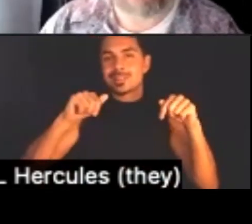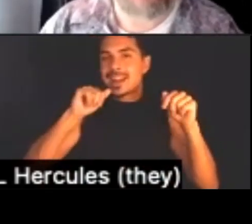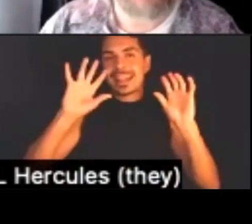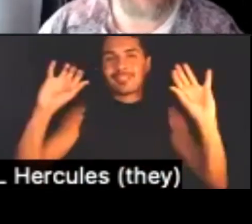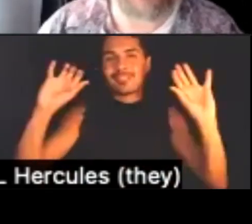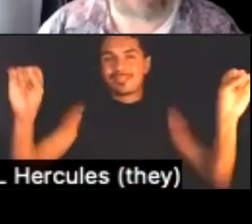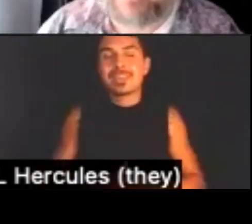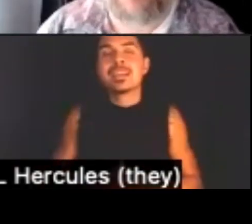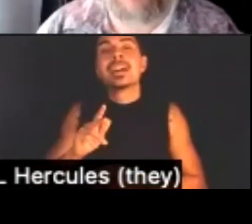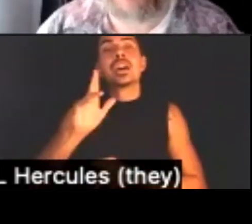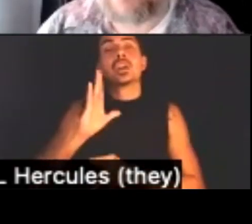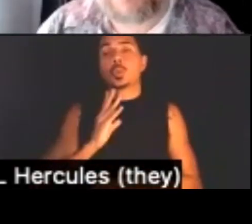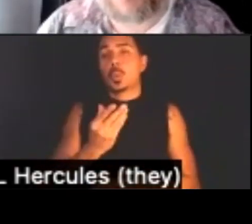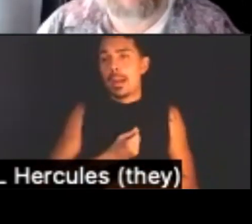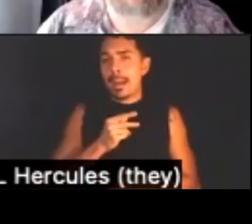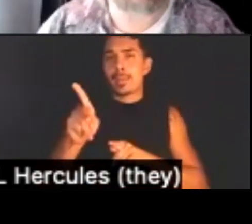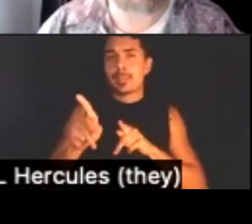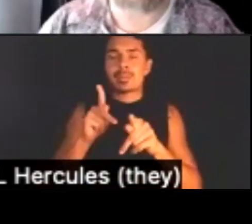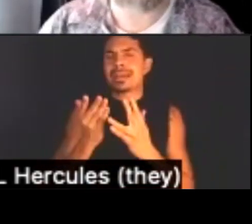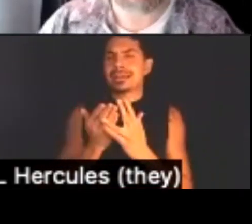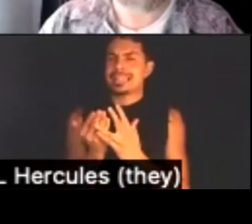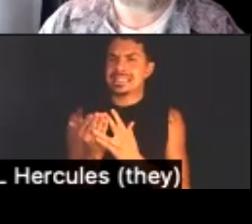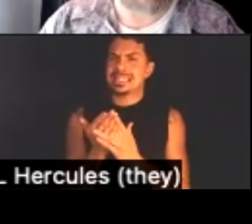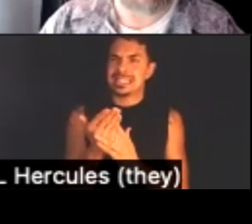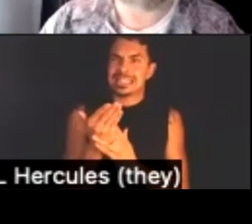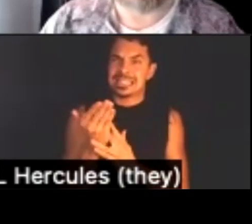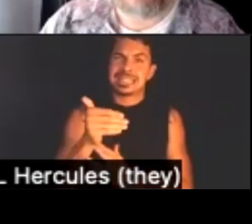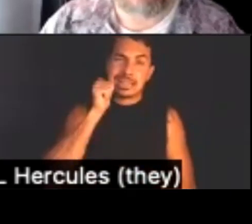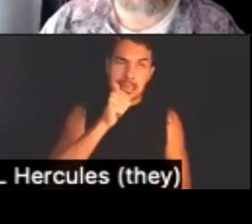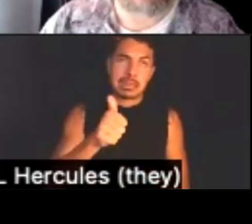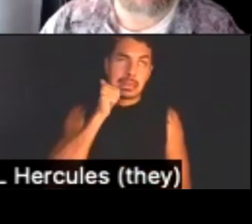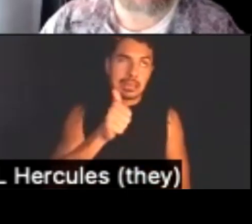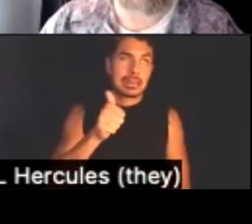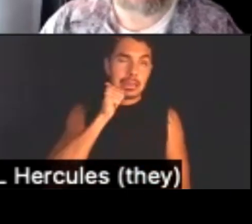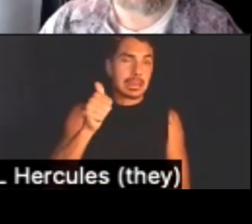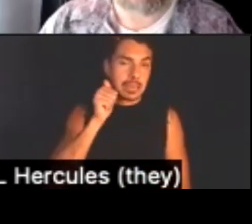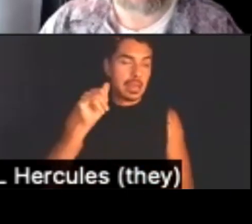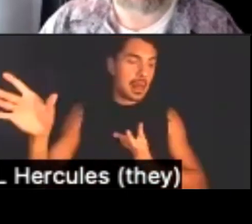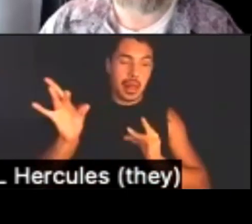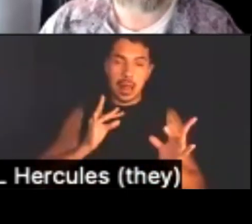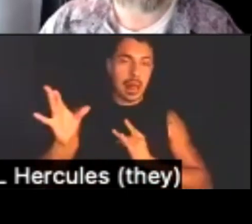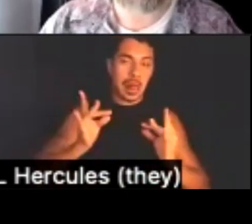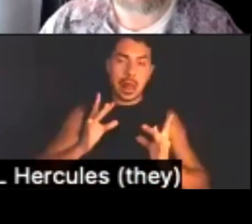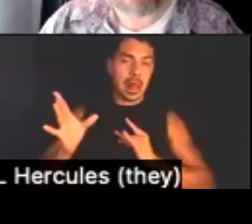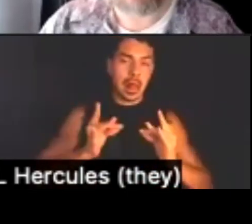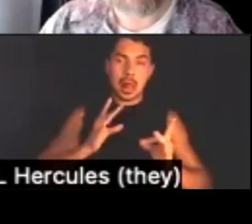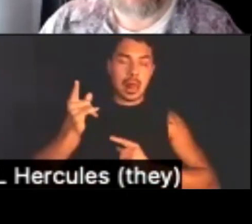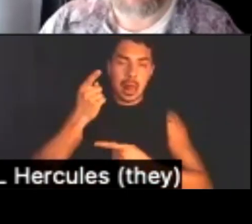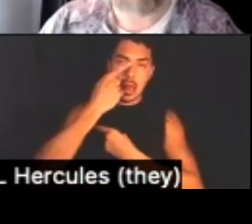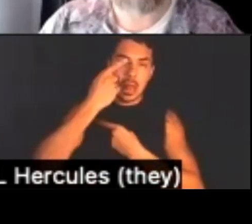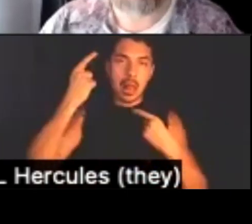trans folks deal with a lot of tough stuff every day and continue to continue to be here.